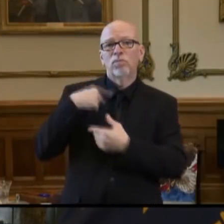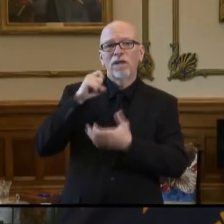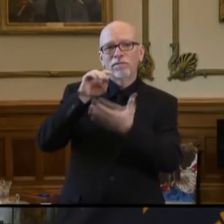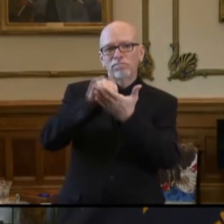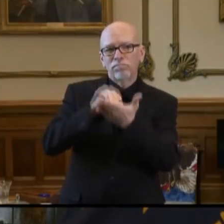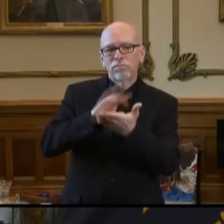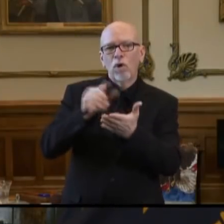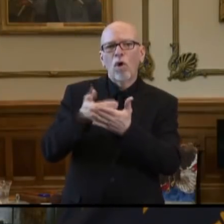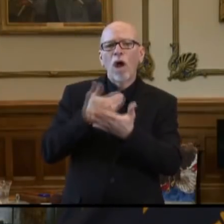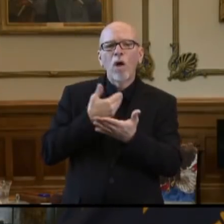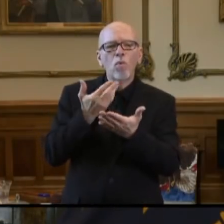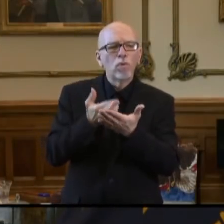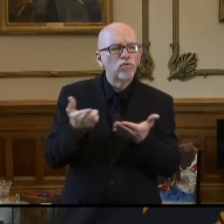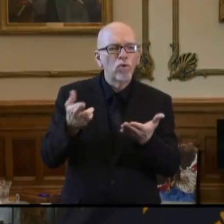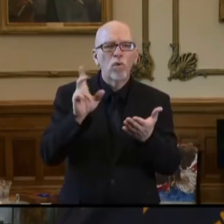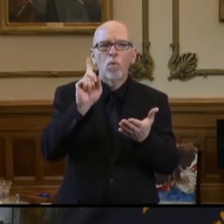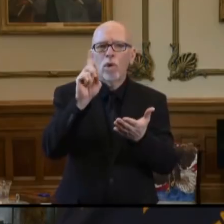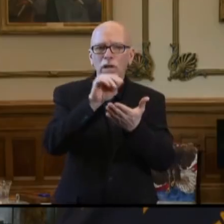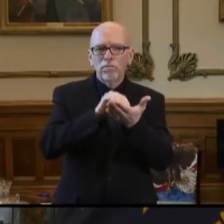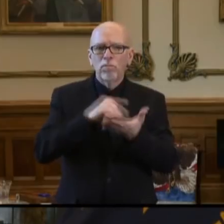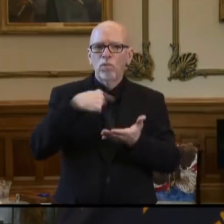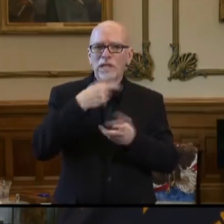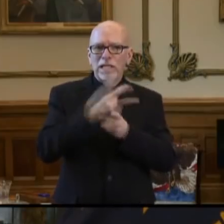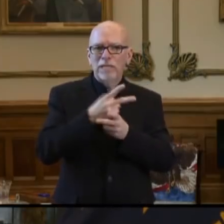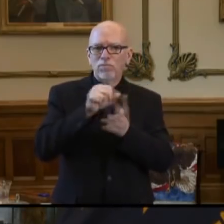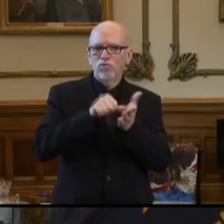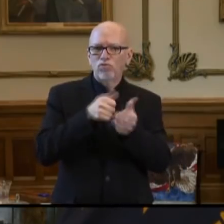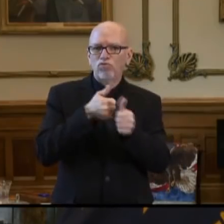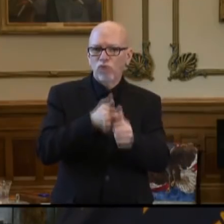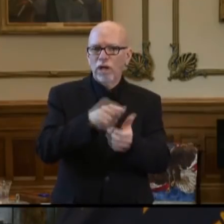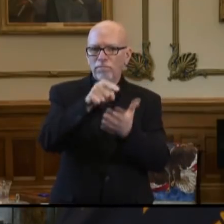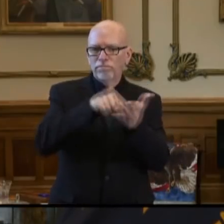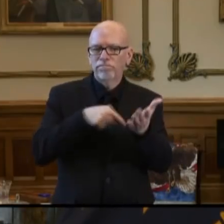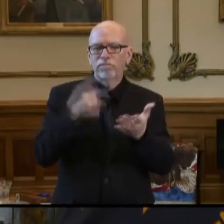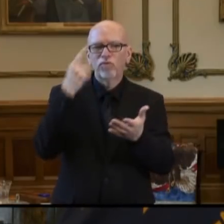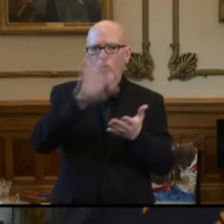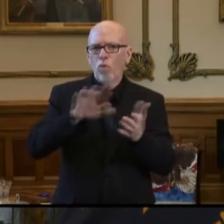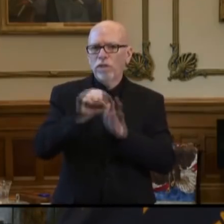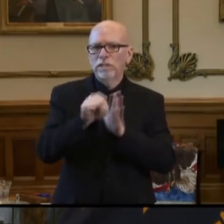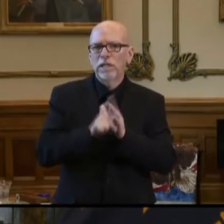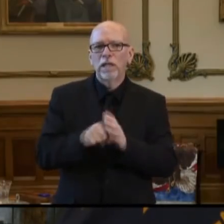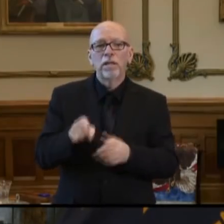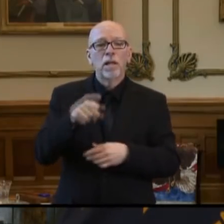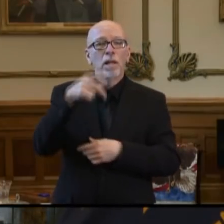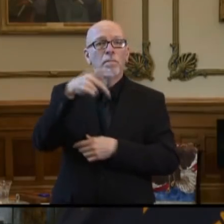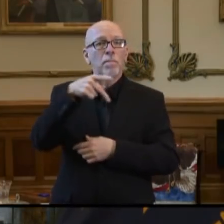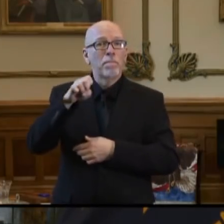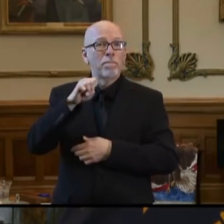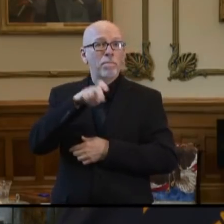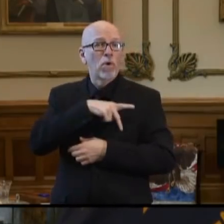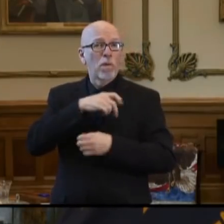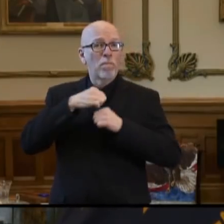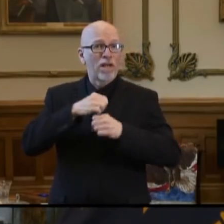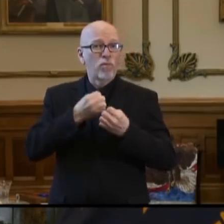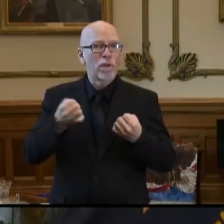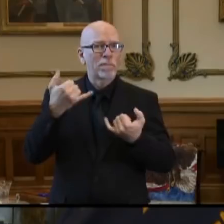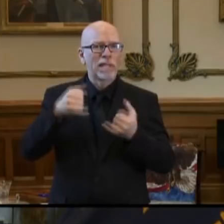INDIANA SURGE RESPONSE. ICAO HAS BEEN CHARGED A CATALOG AND SUPPORT THESE RESOURCE